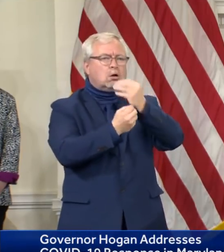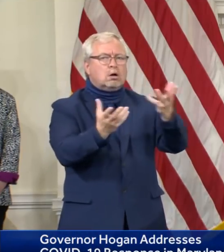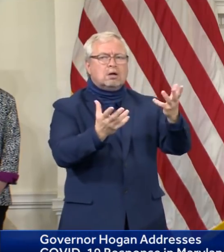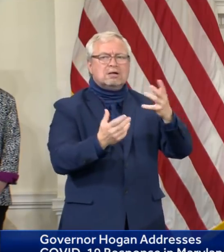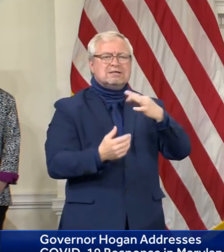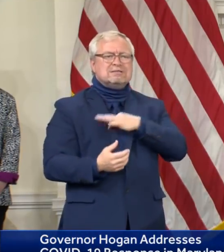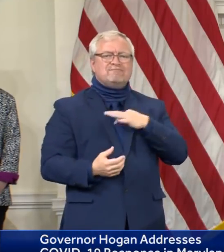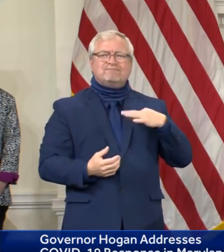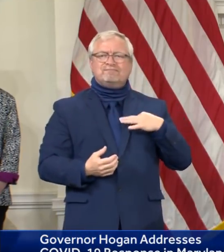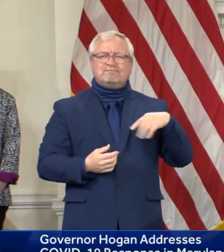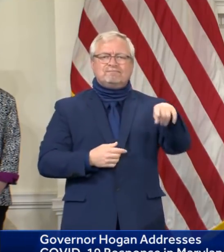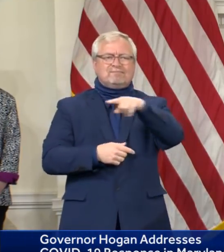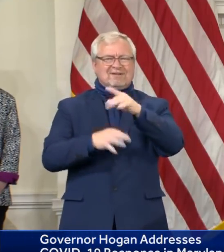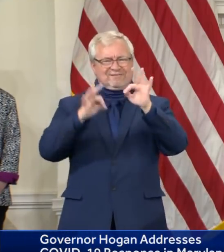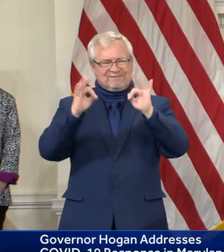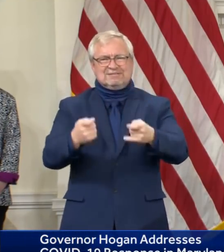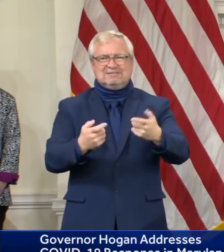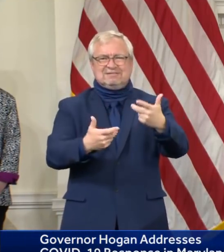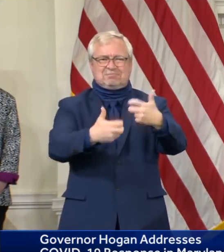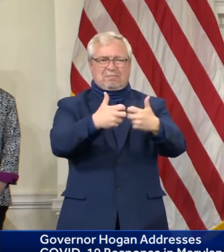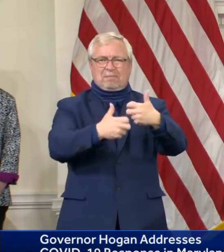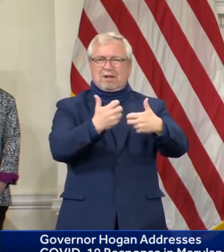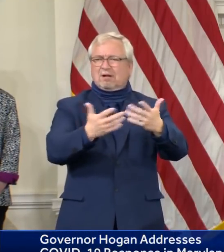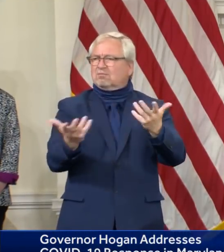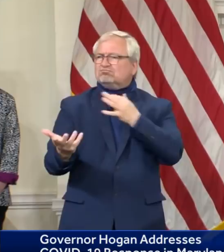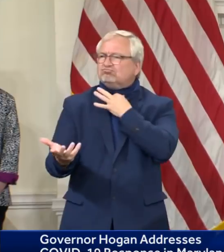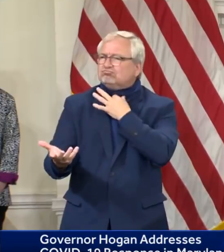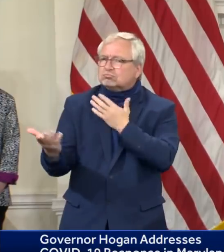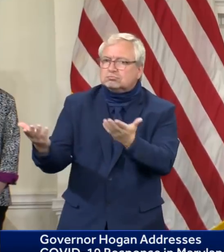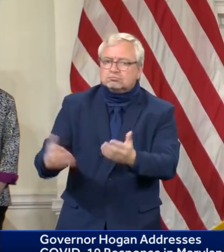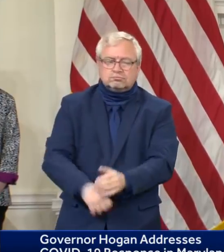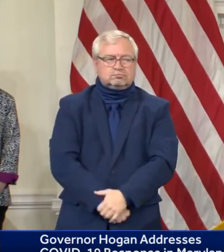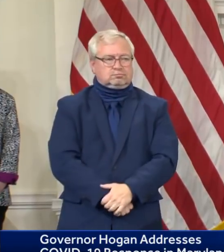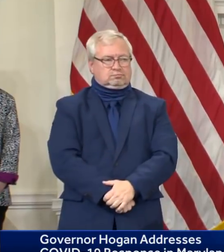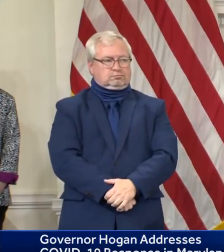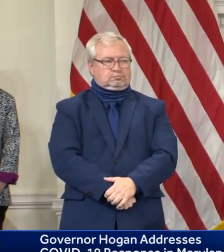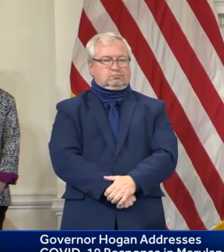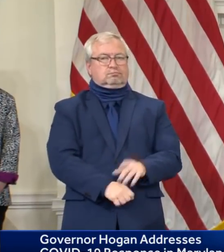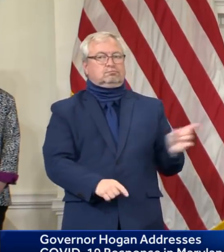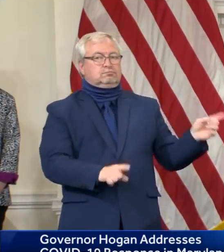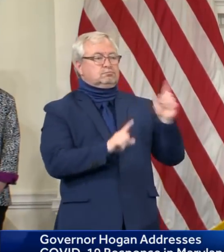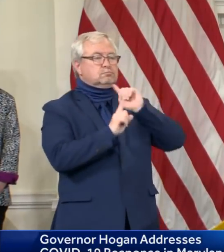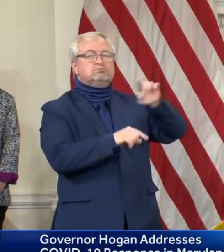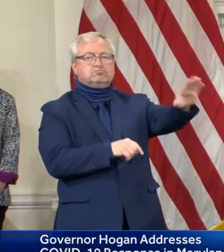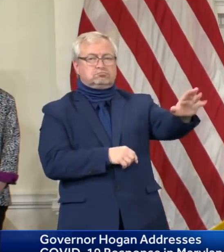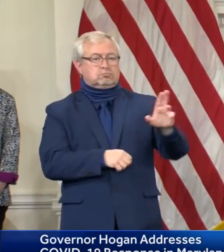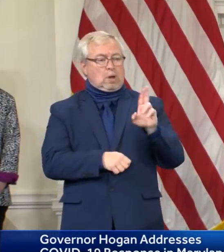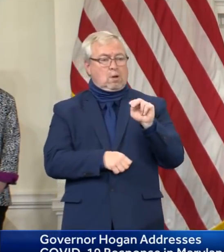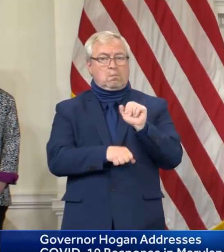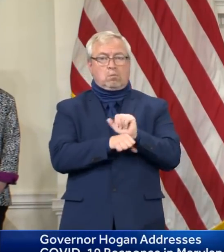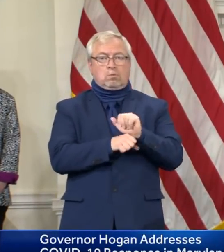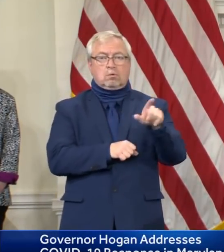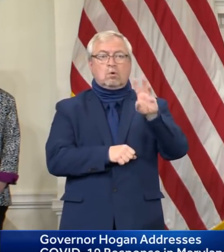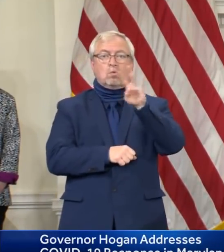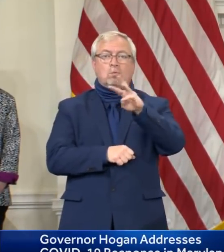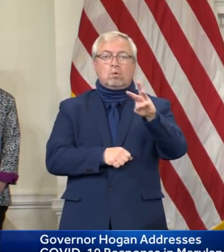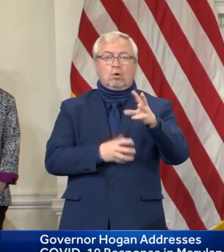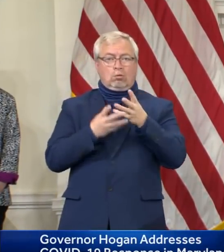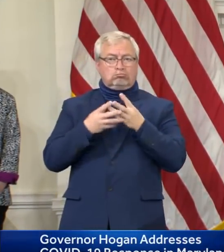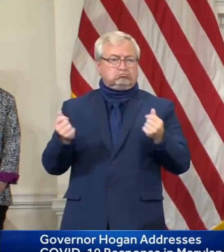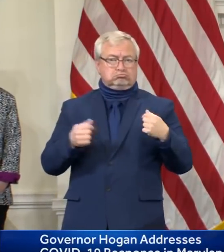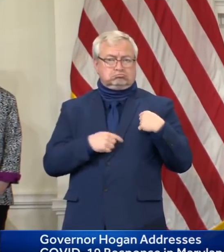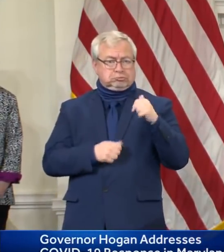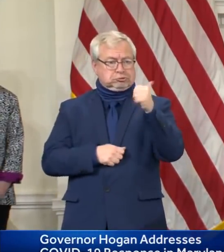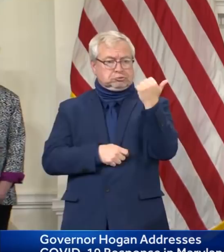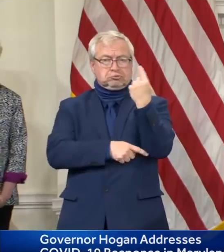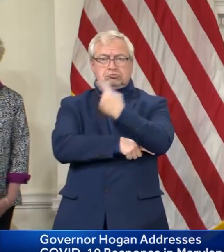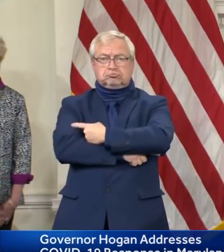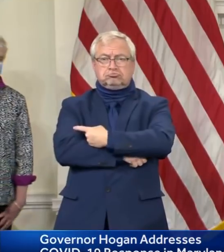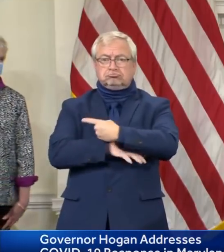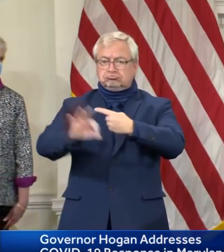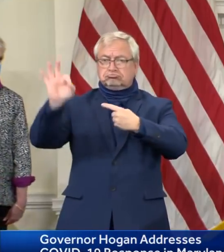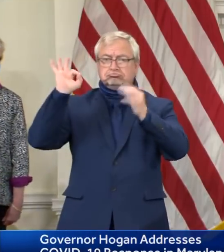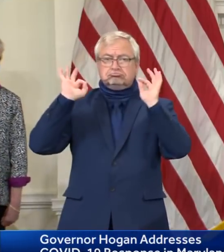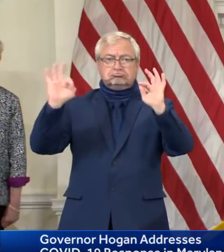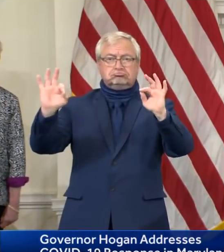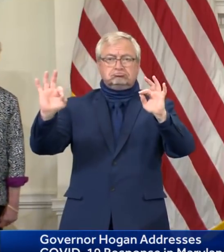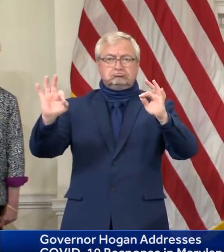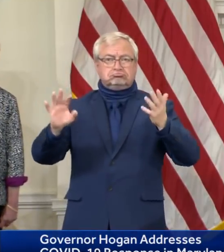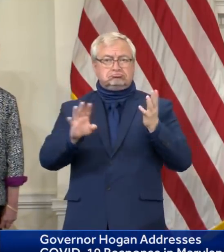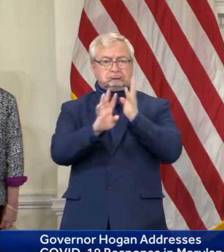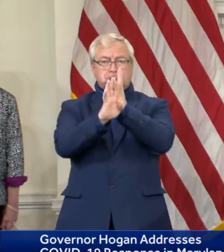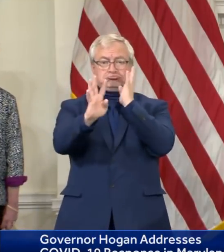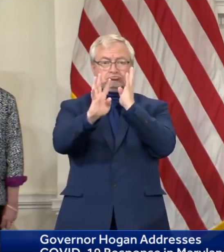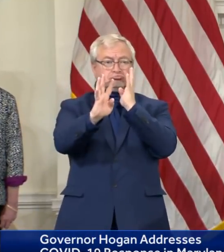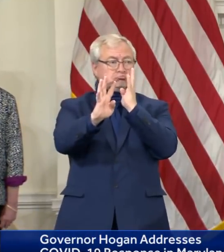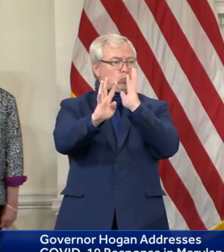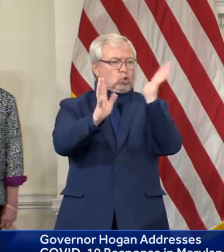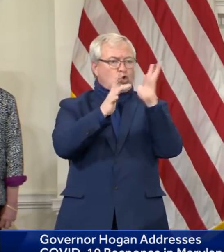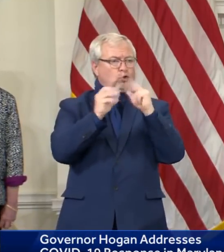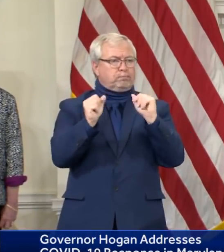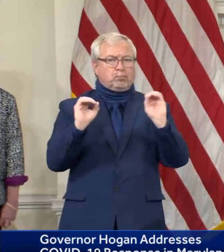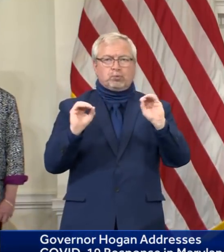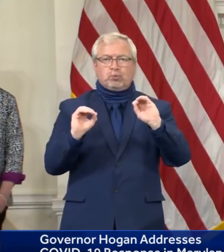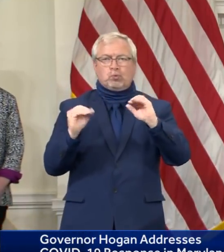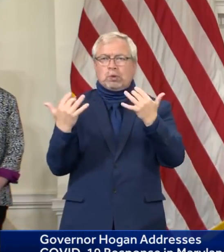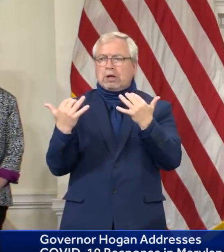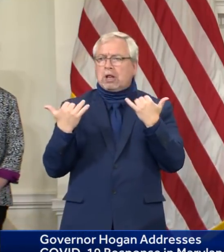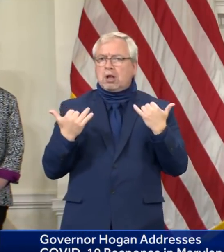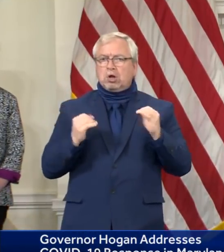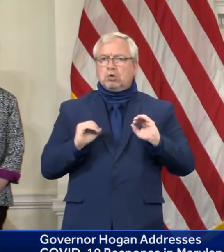ARE YOU FRUSTRATED BY THAT AND WHAT HAVE YOU GIVEN -- GOVERNOR HOGAN: THE UNEMPLOYMENT SITE HAS BEEN COMPLETELY FIXED FOR AT LEAST 10 DAYS.